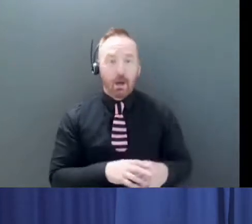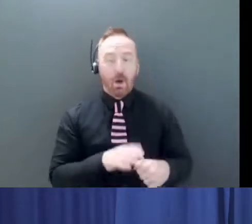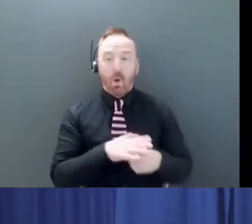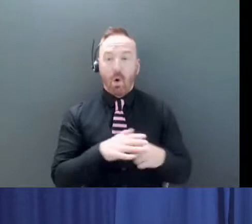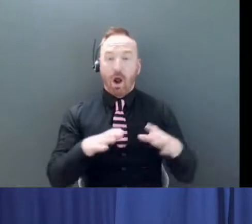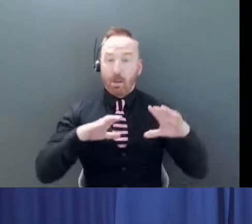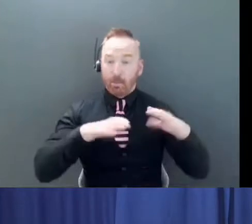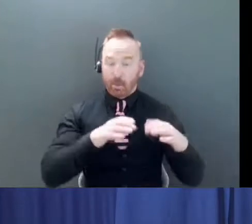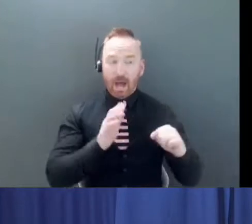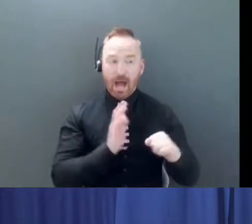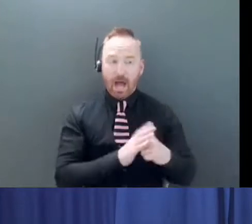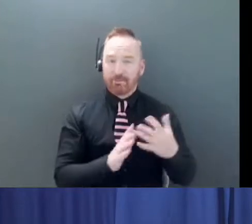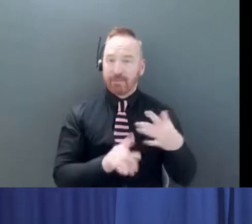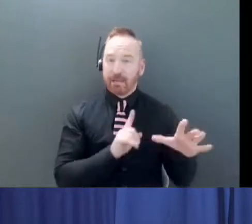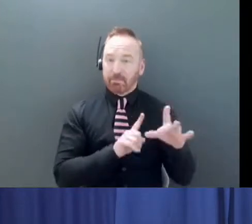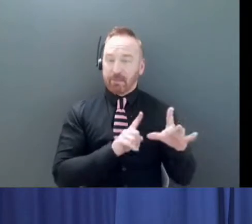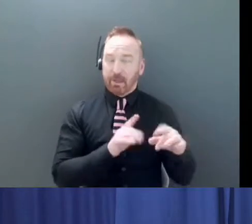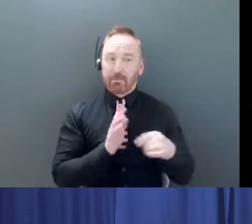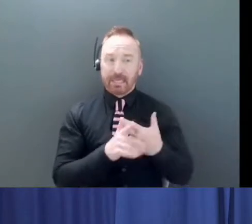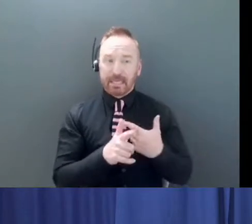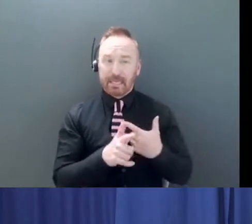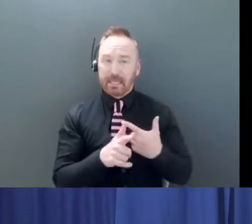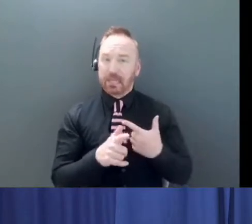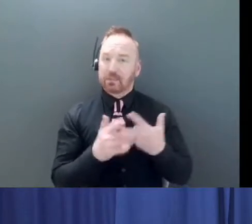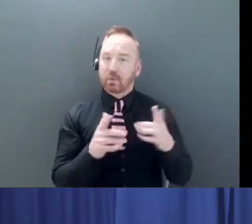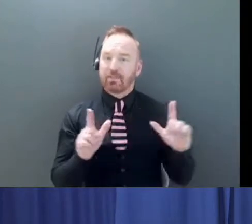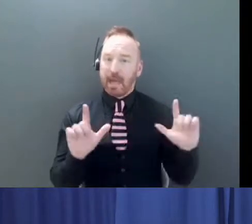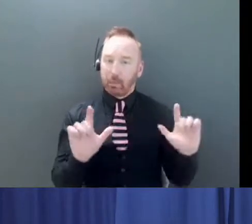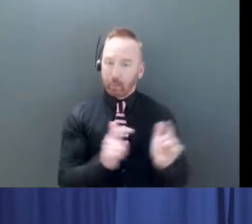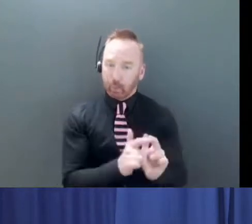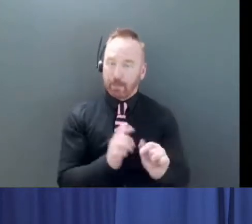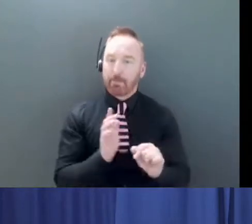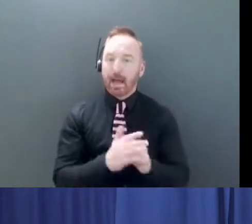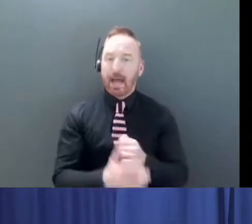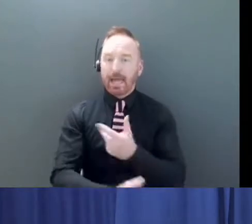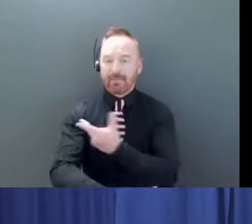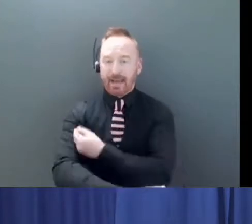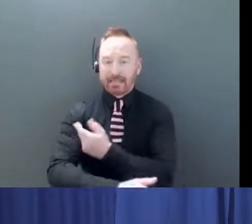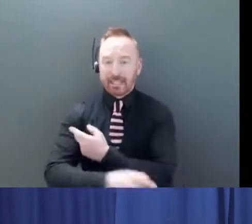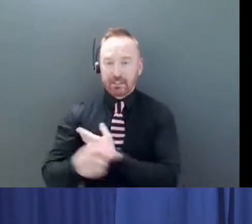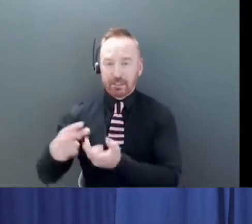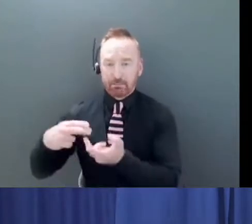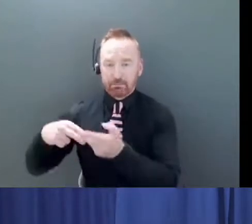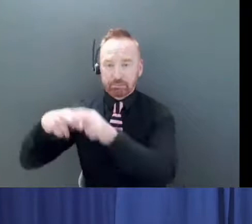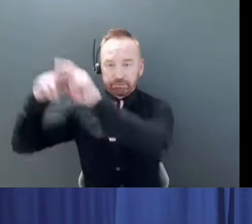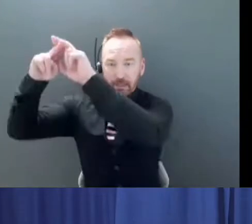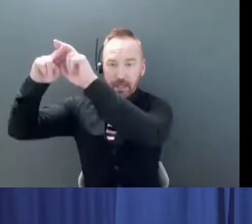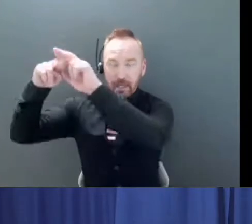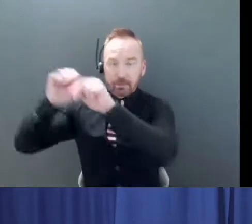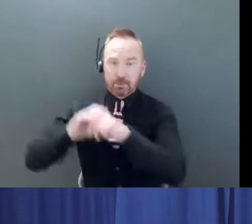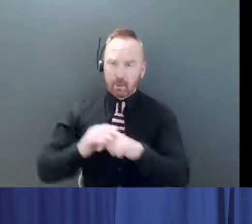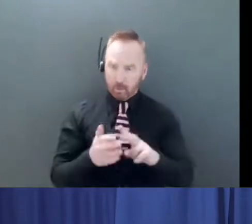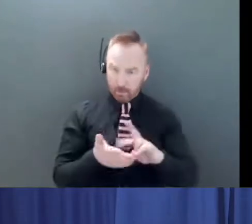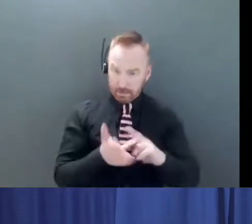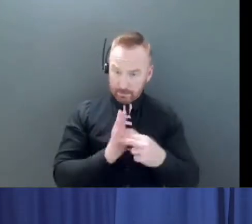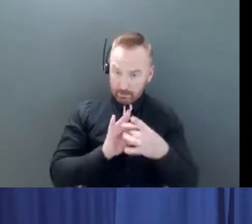So what does this exactly mean for Yukon? What we are seeing with gamma we